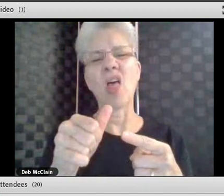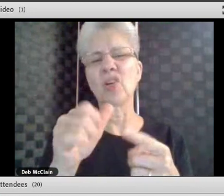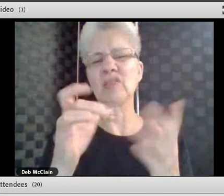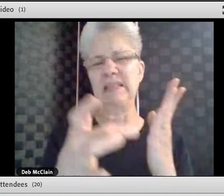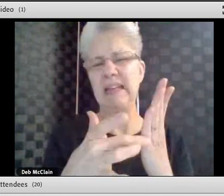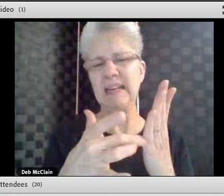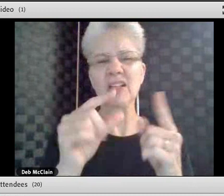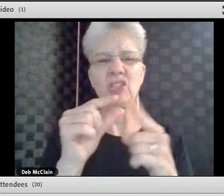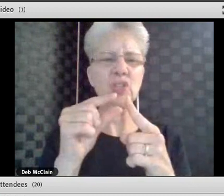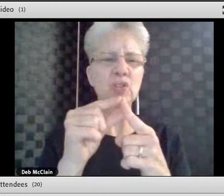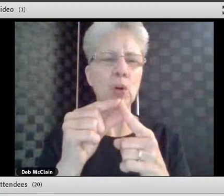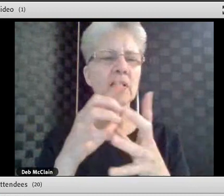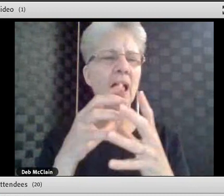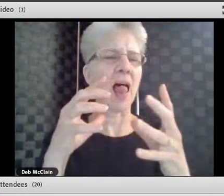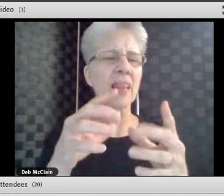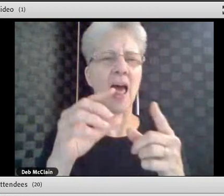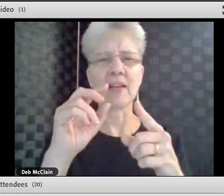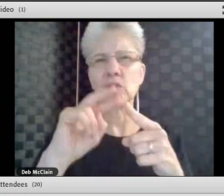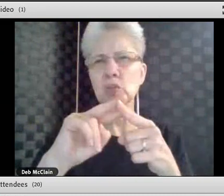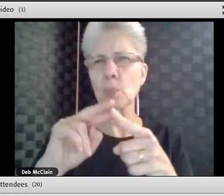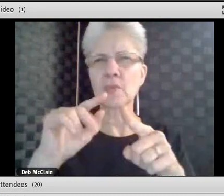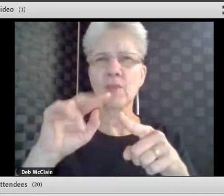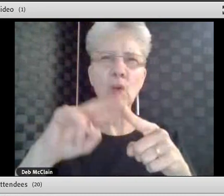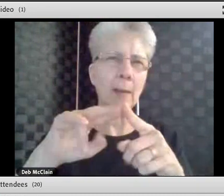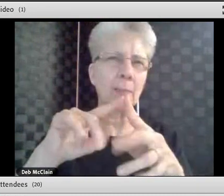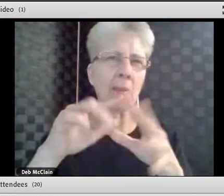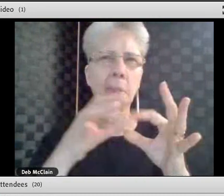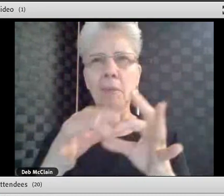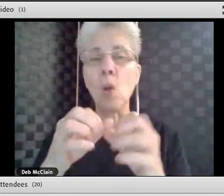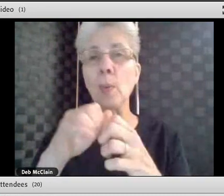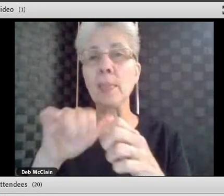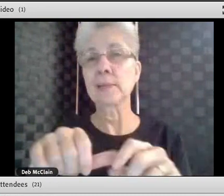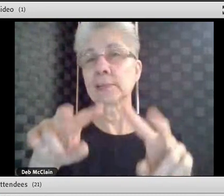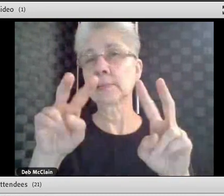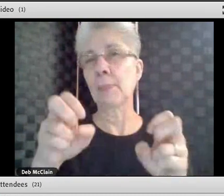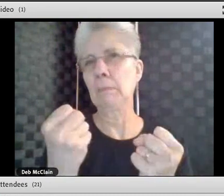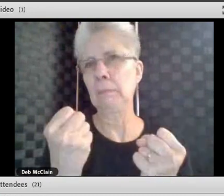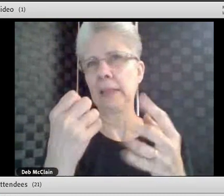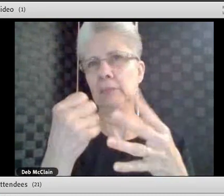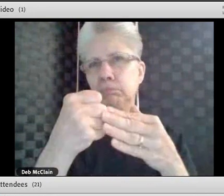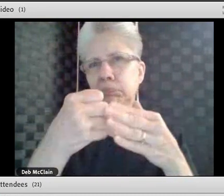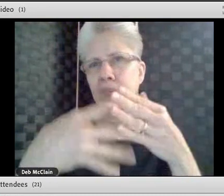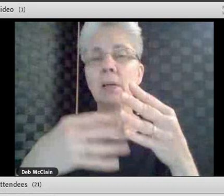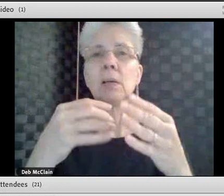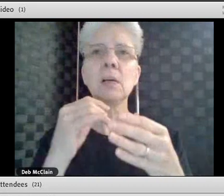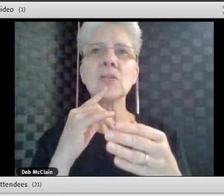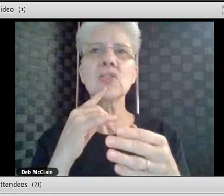There's a ton of terms out there associated with this topic. Kind of cover a brief history of VR,